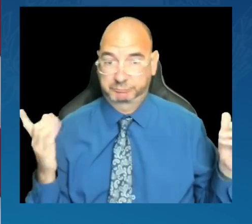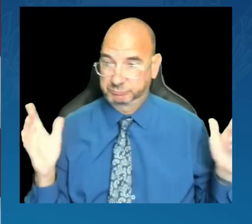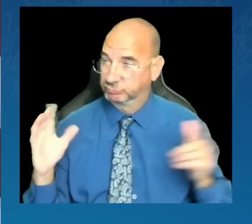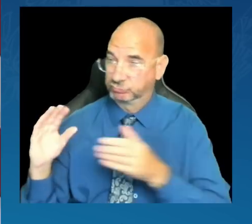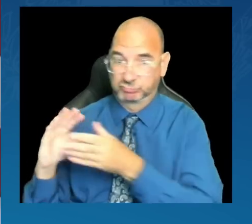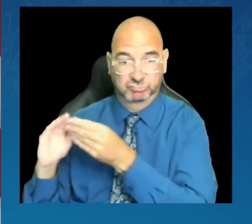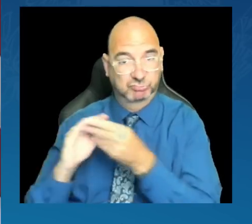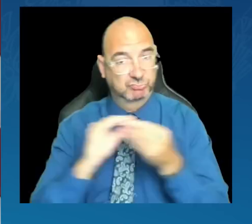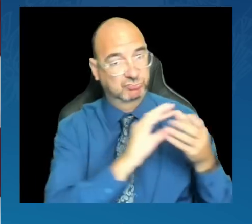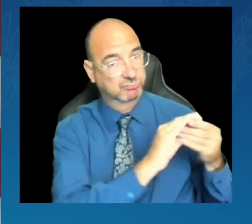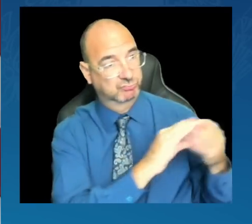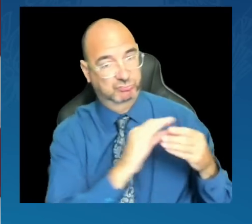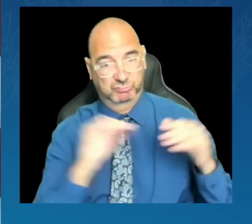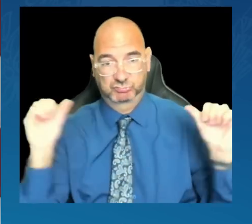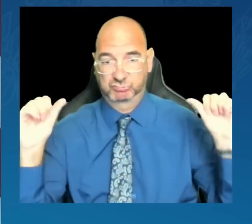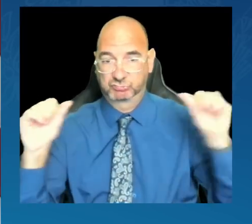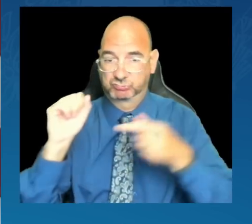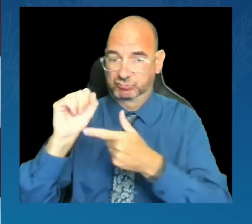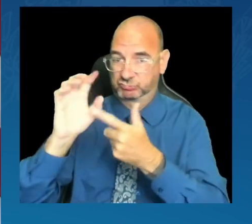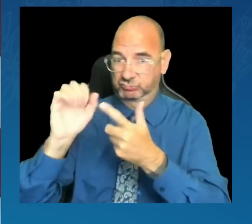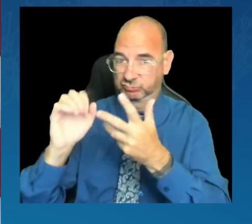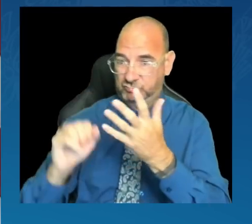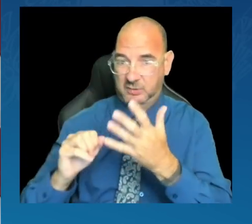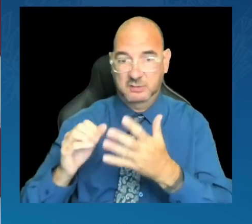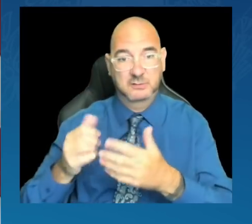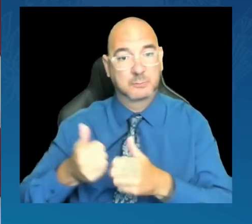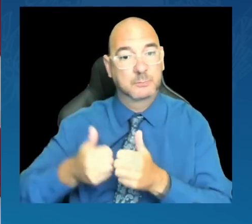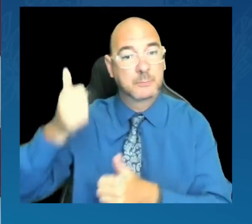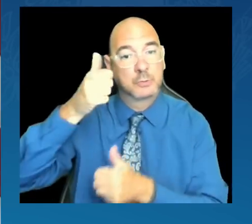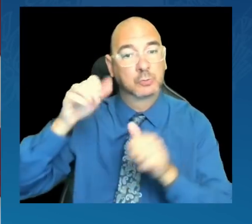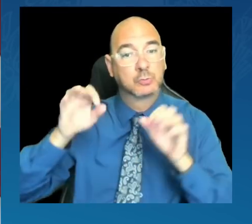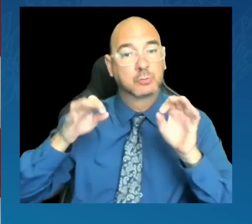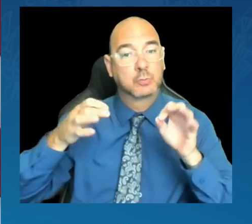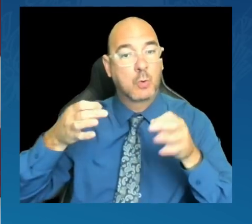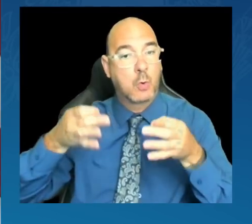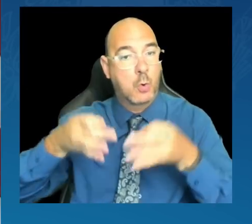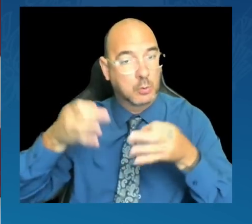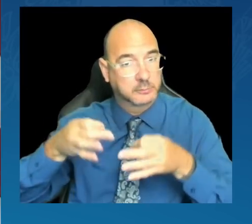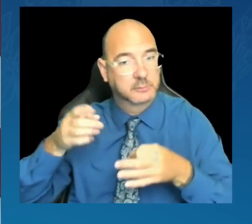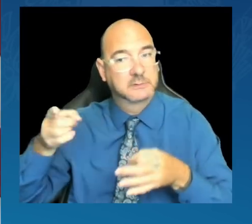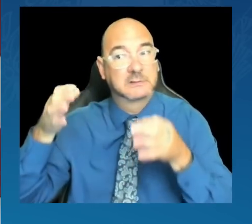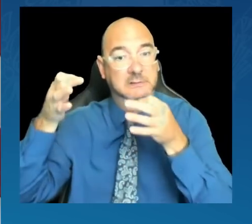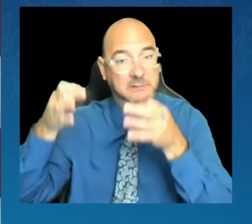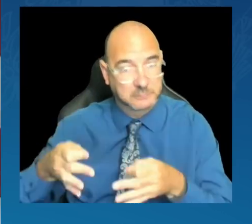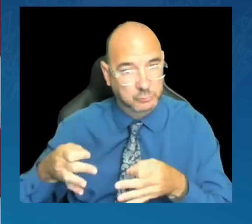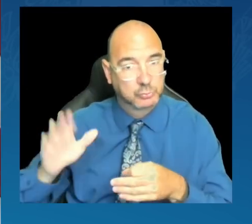in the Dobbs decision took a constitutional right,